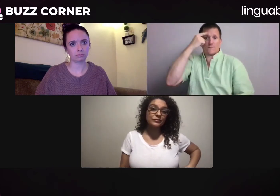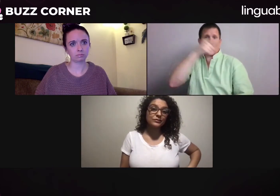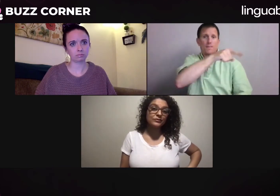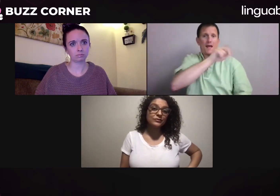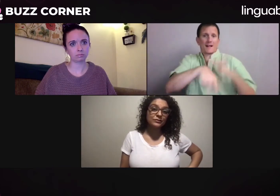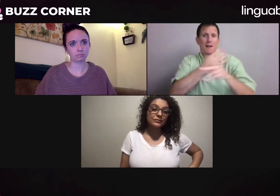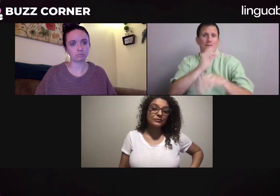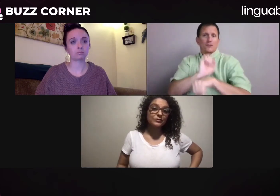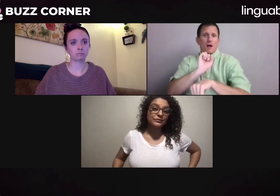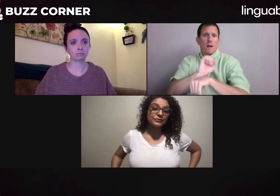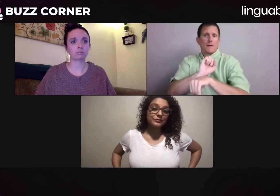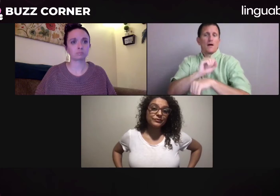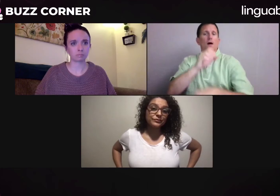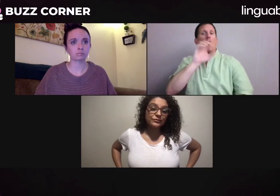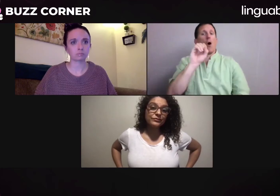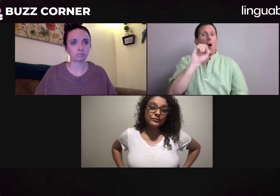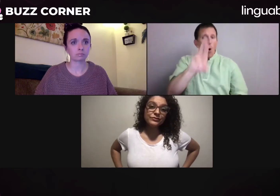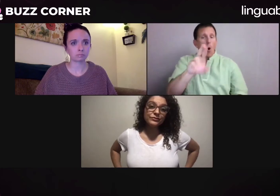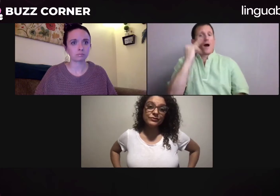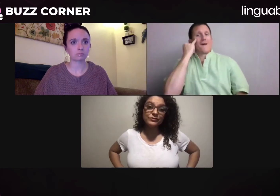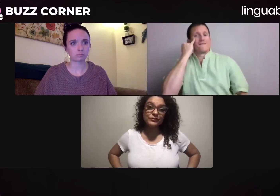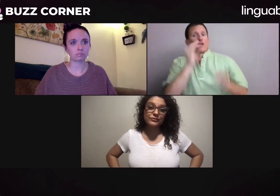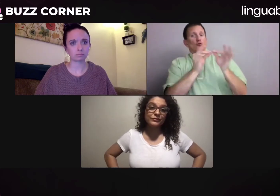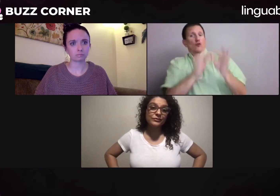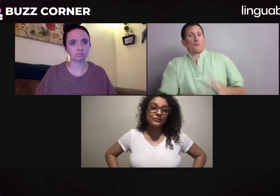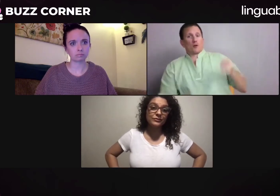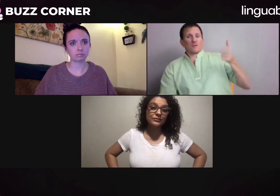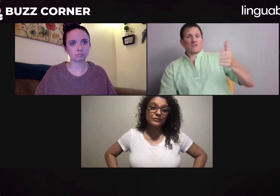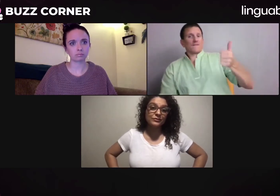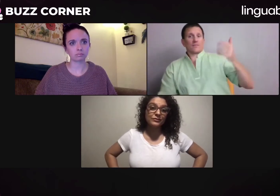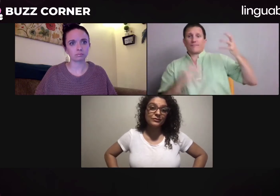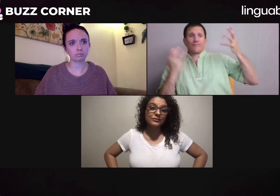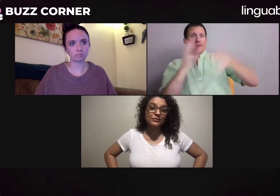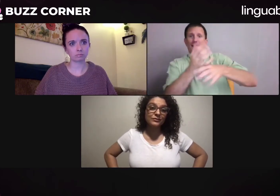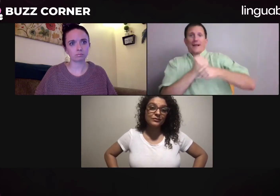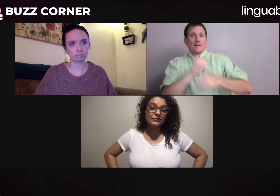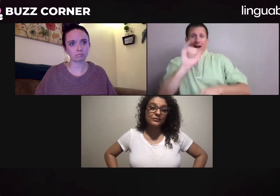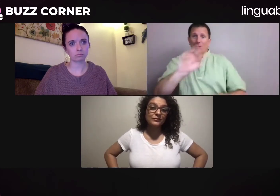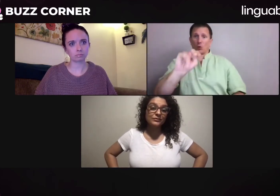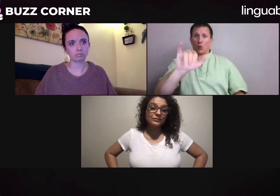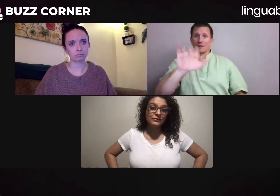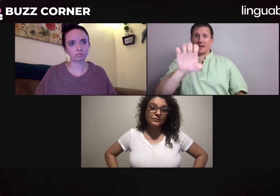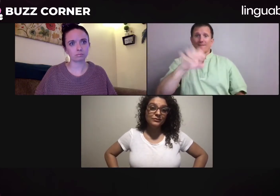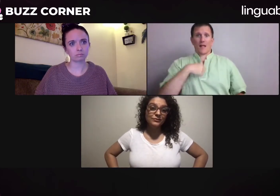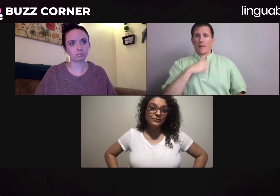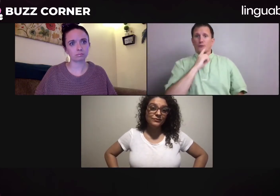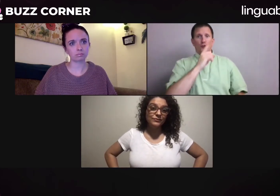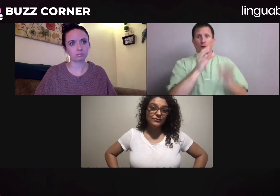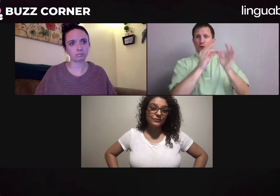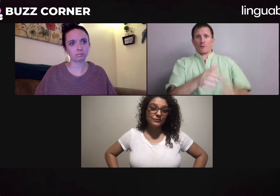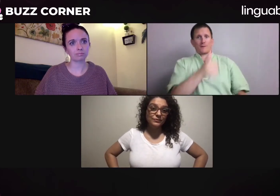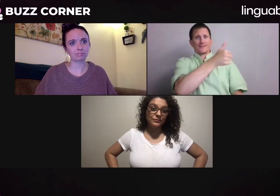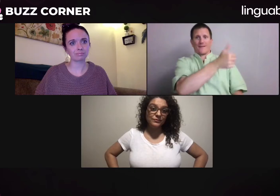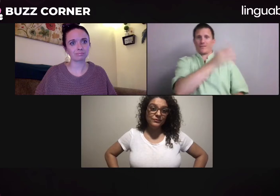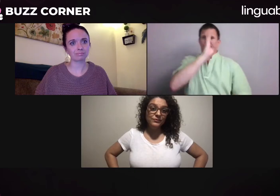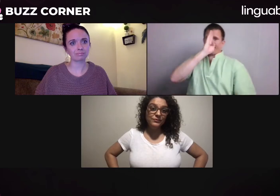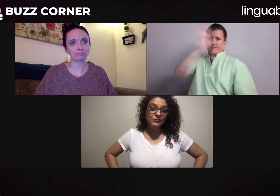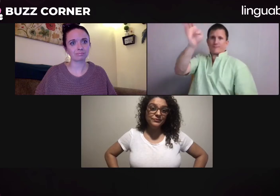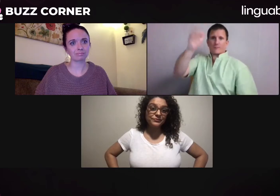that we want a specific interpreter for a specific kind of job, or if the interpreter like the New Year's Eve,